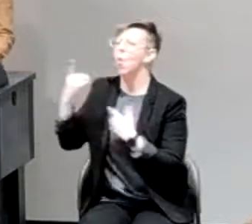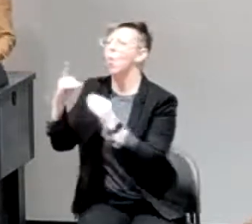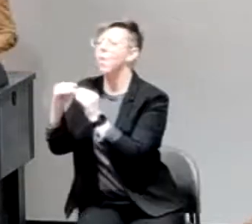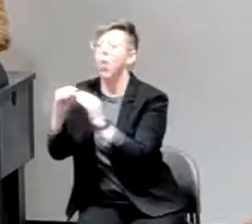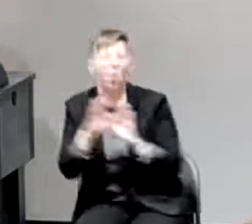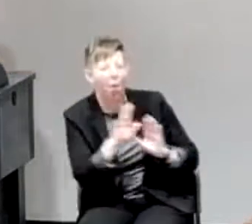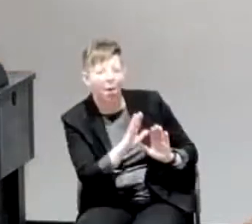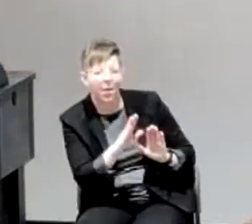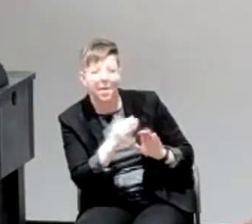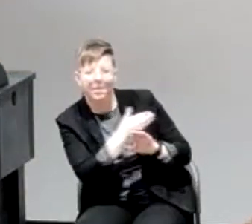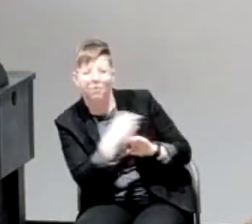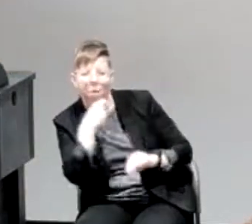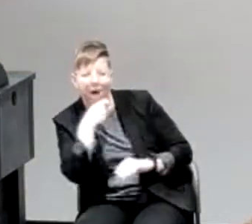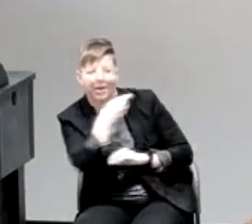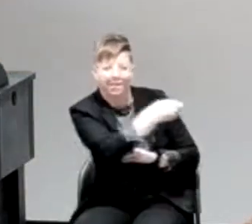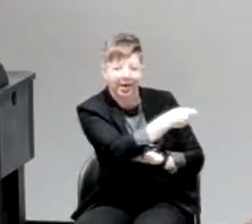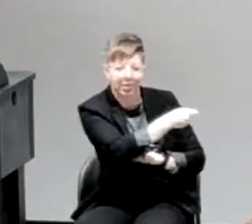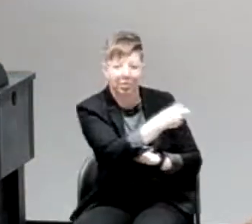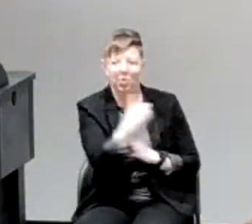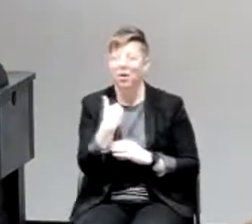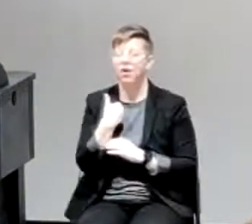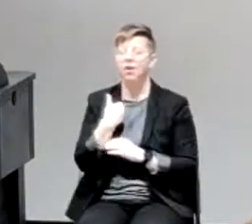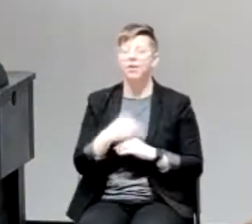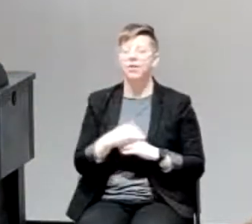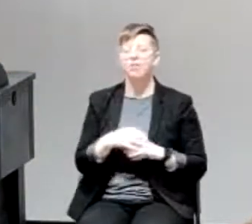so thoughtfully and so eloquently as always. Thank you so much. Before I give it back to you.